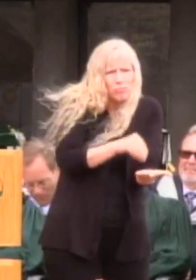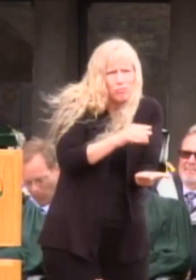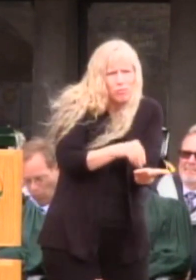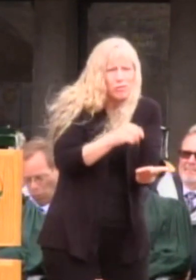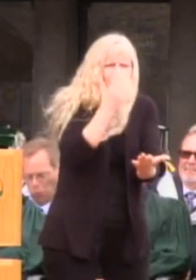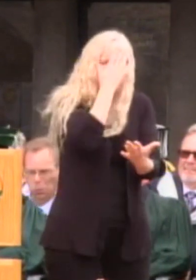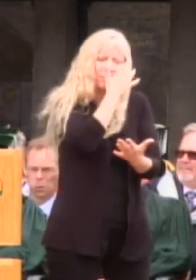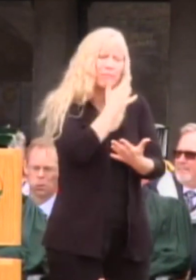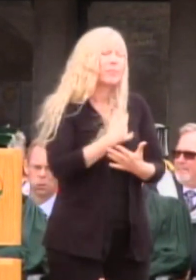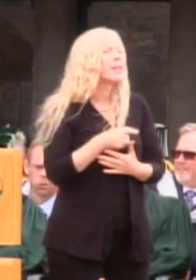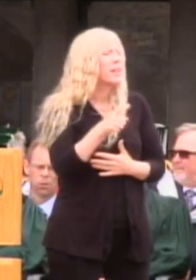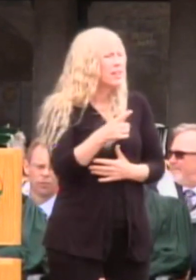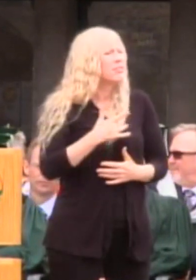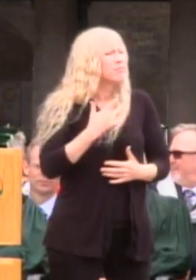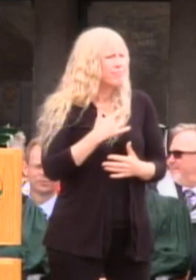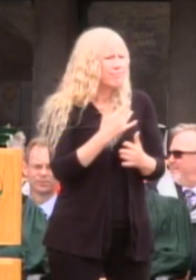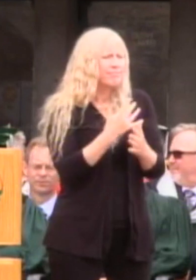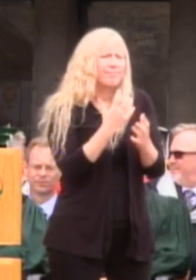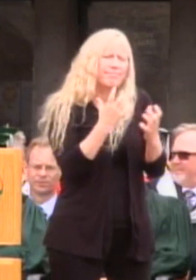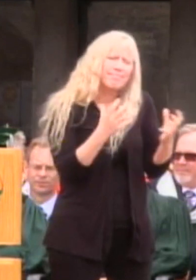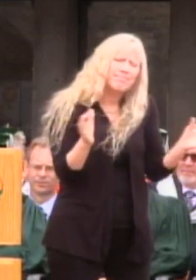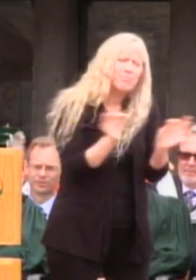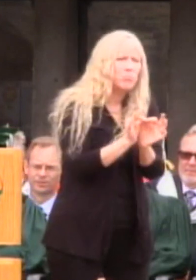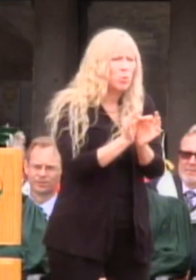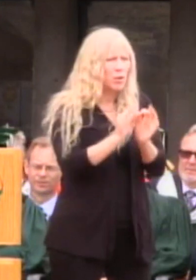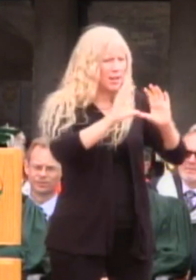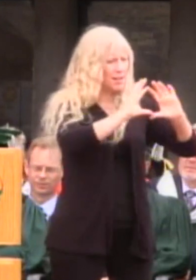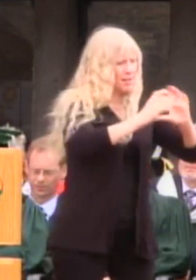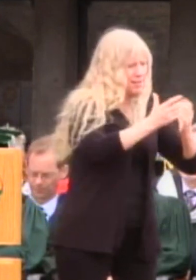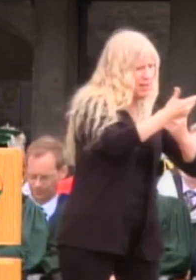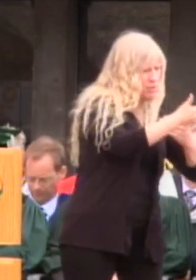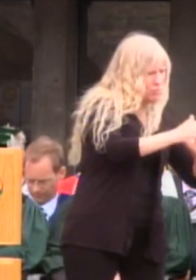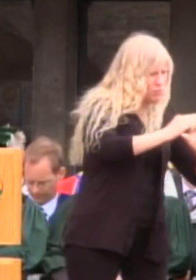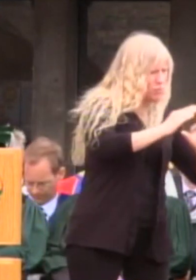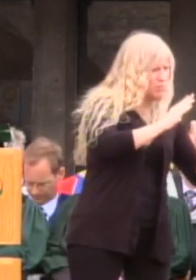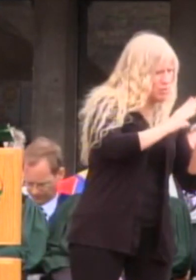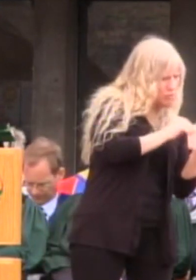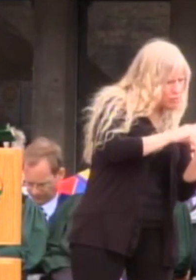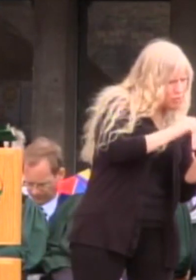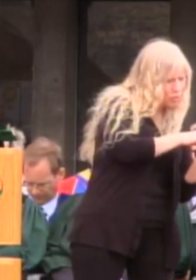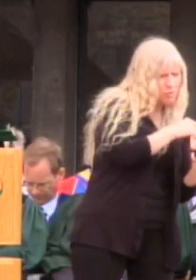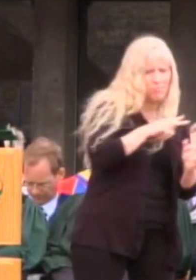to the value of bringing classroom lessons to bear on lived experience, Mr. Chancellor